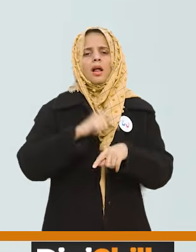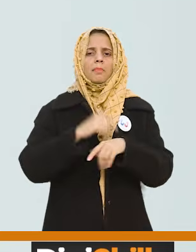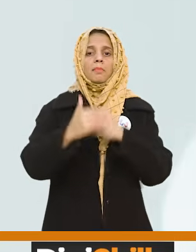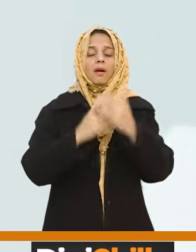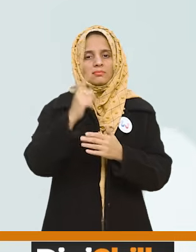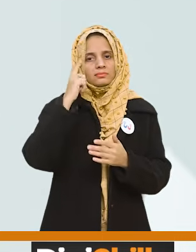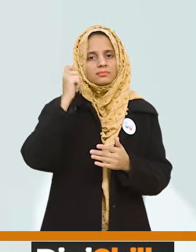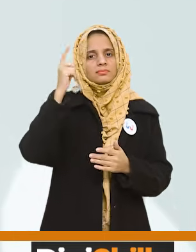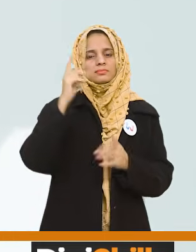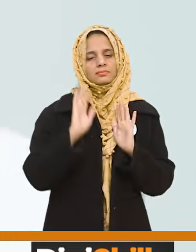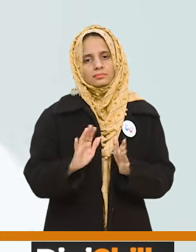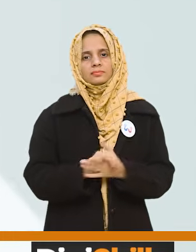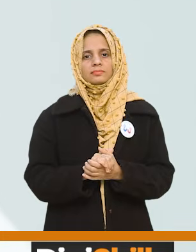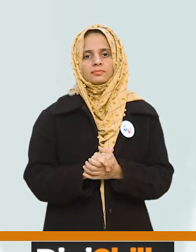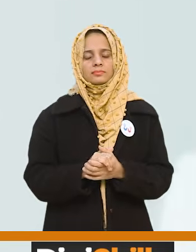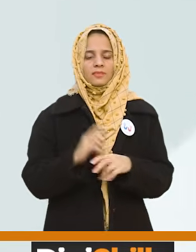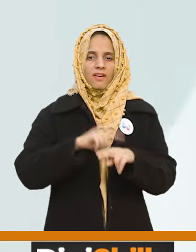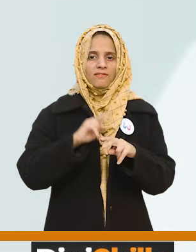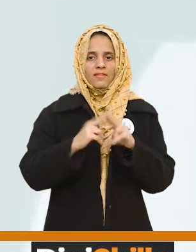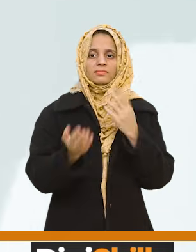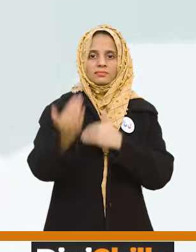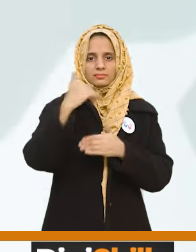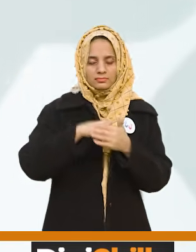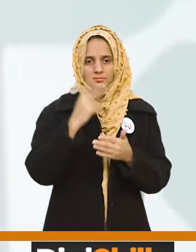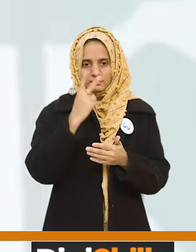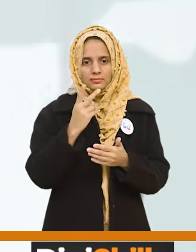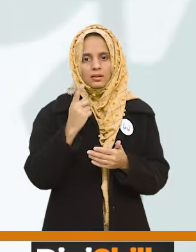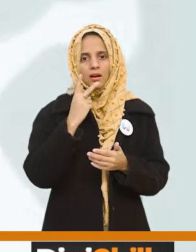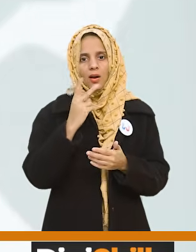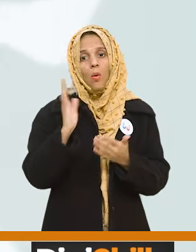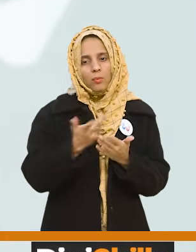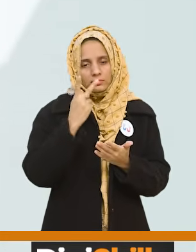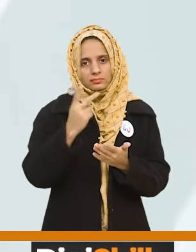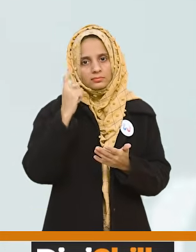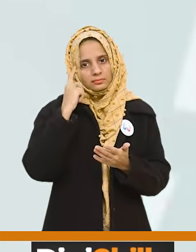It will also be helpful for you when you return the file, you can actually give all these